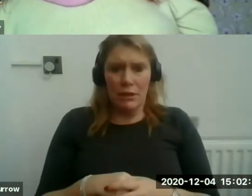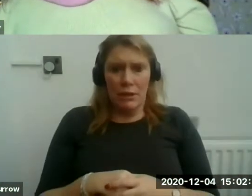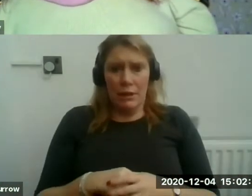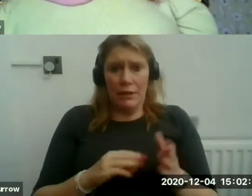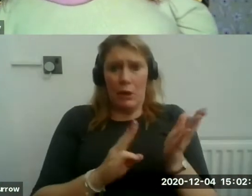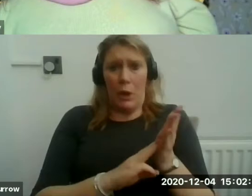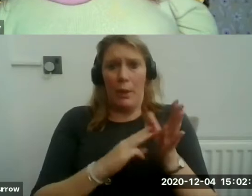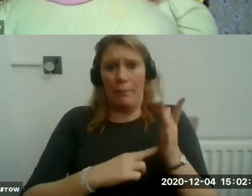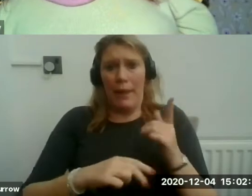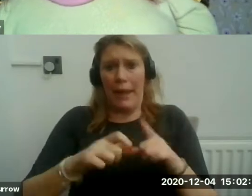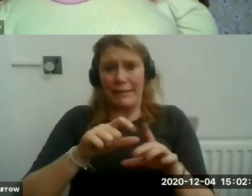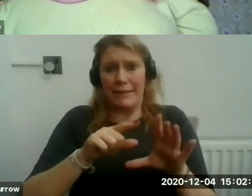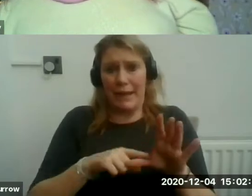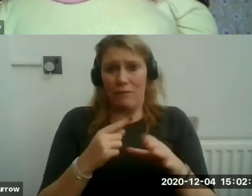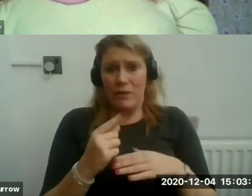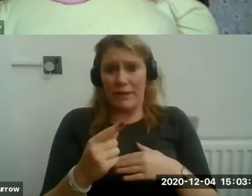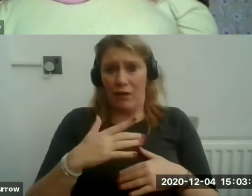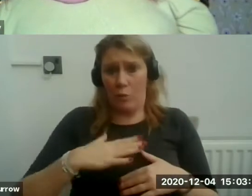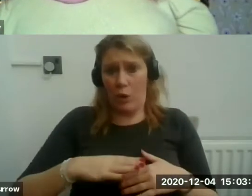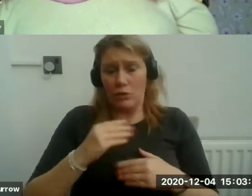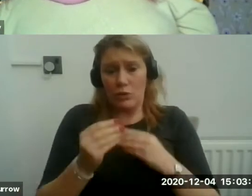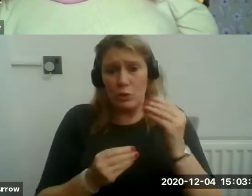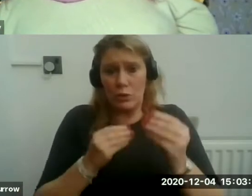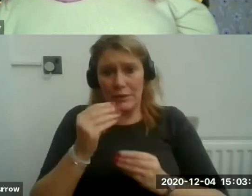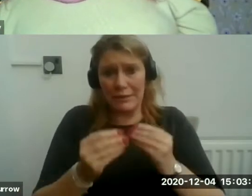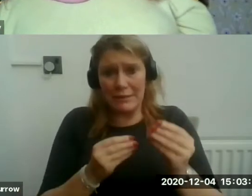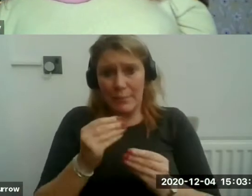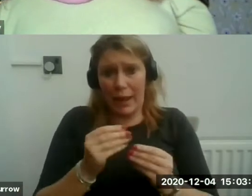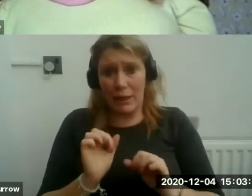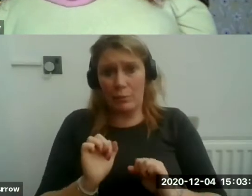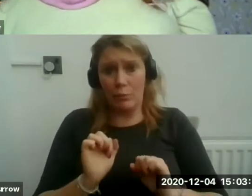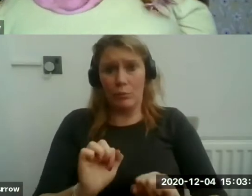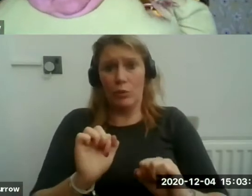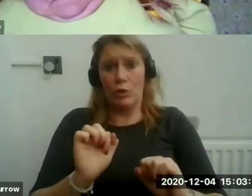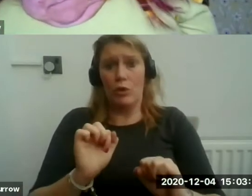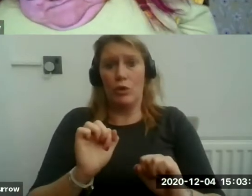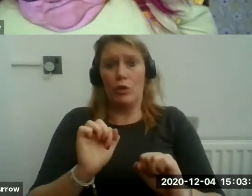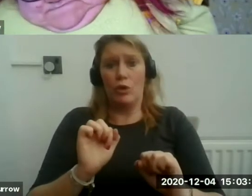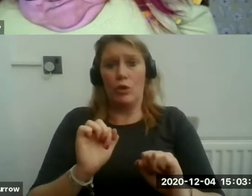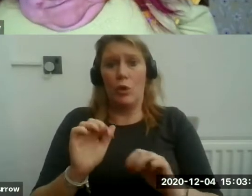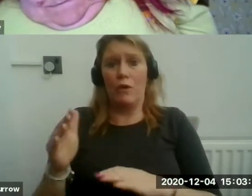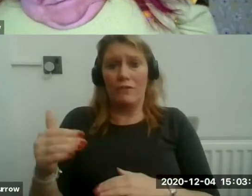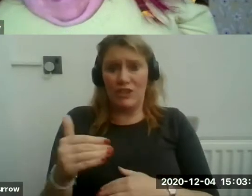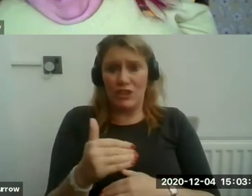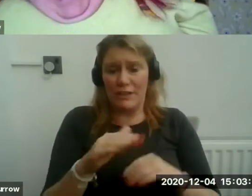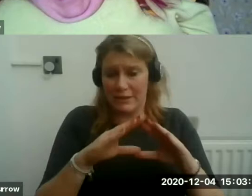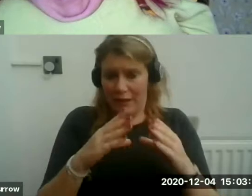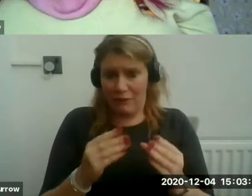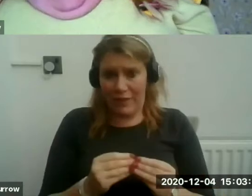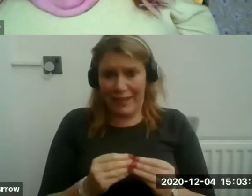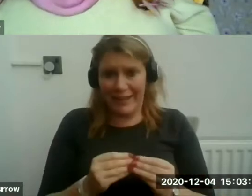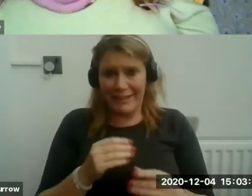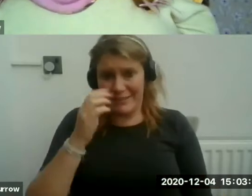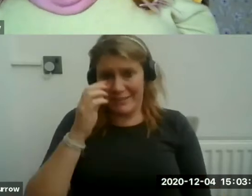an audio description of your fishes as well as yourself, that would be great.